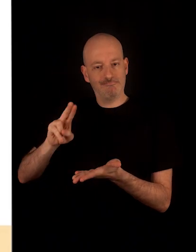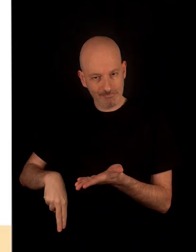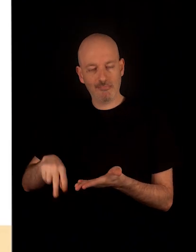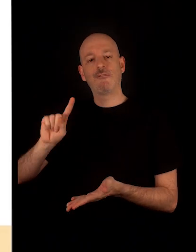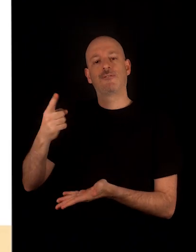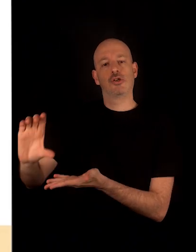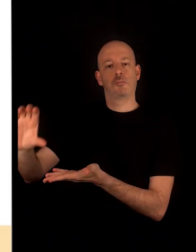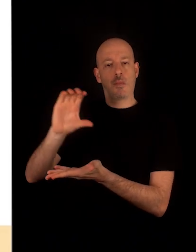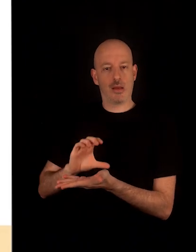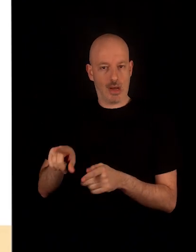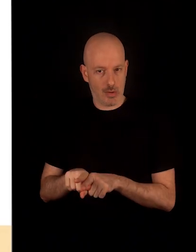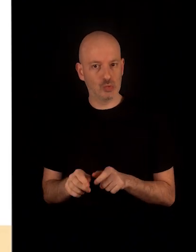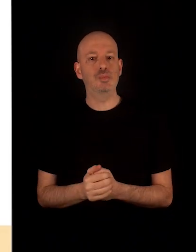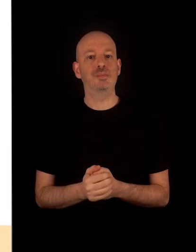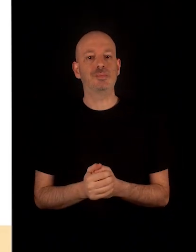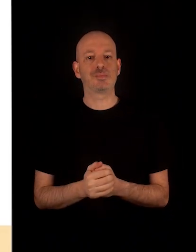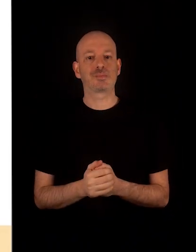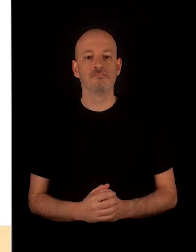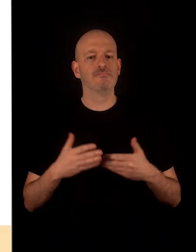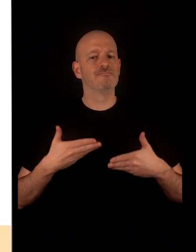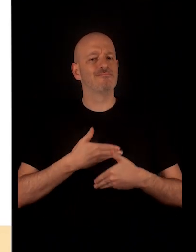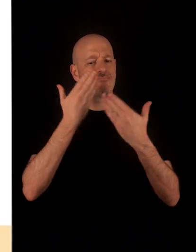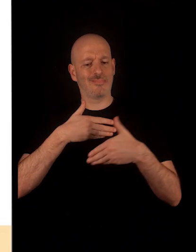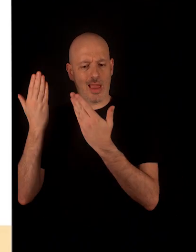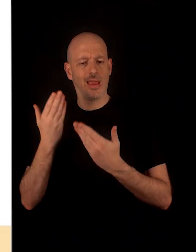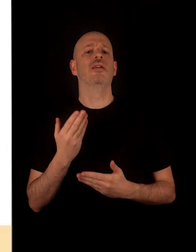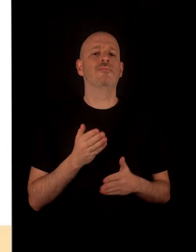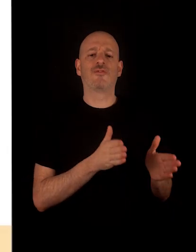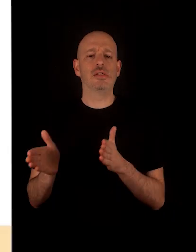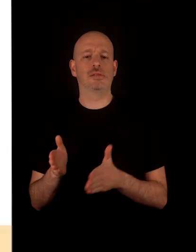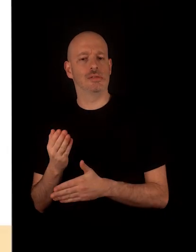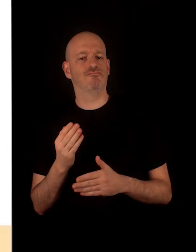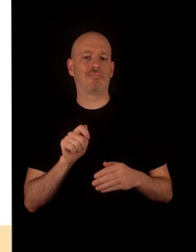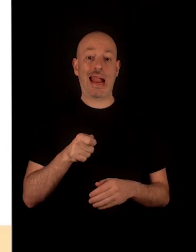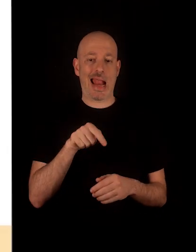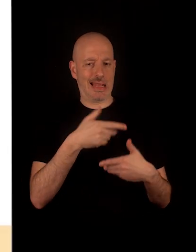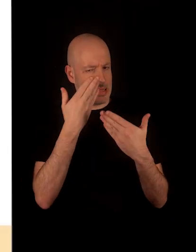The application process in our call has two steps, let's say, two phases.